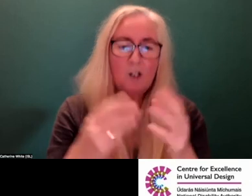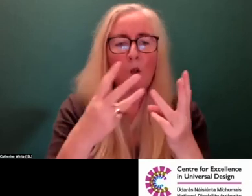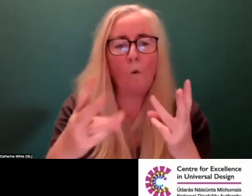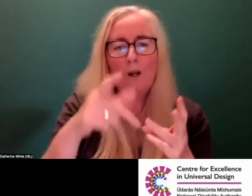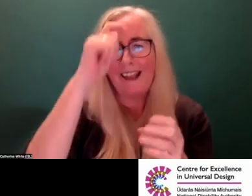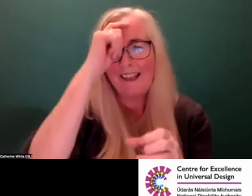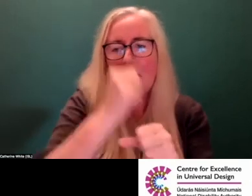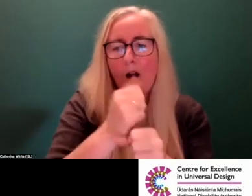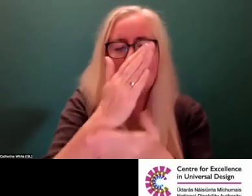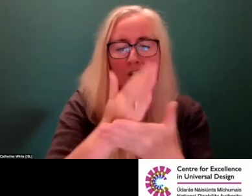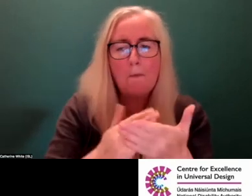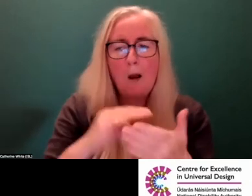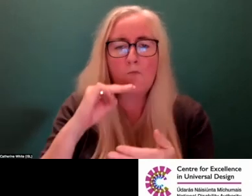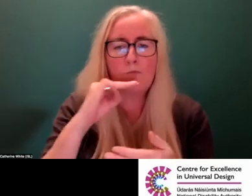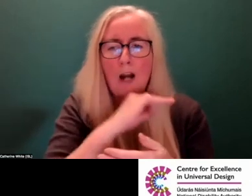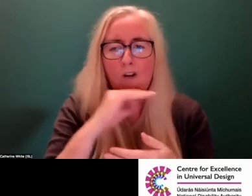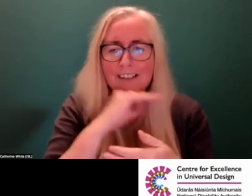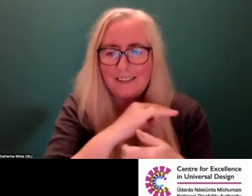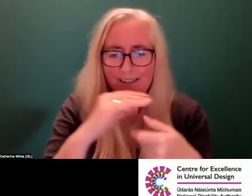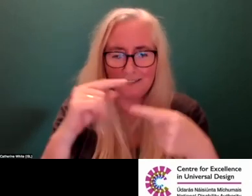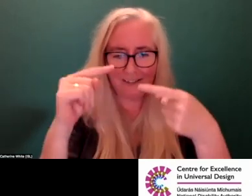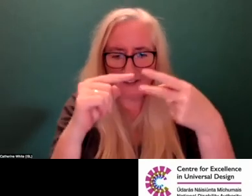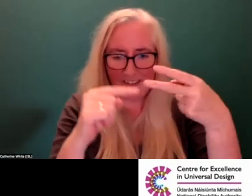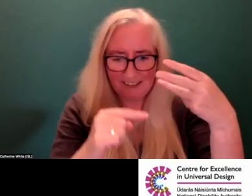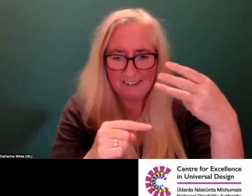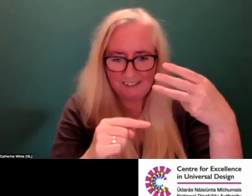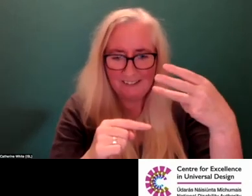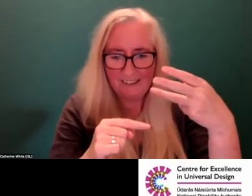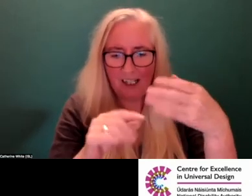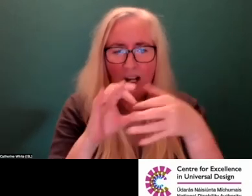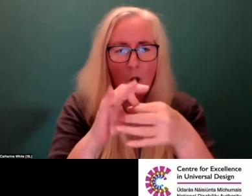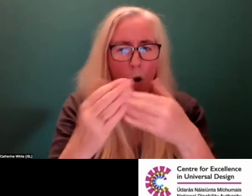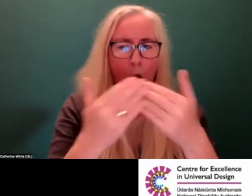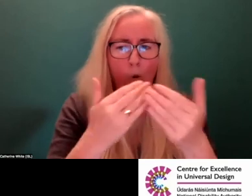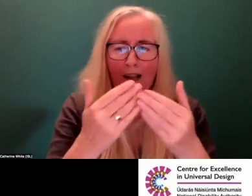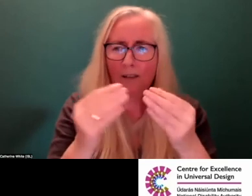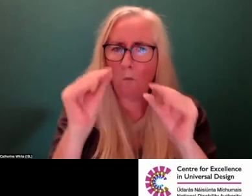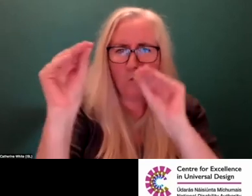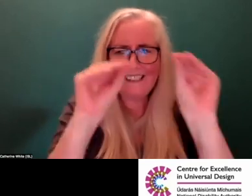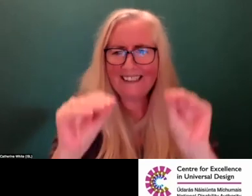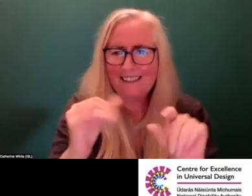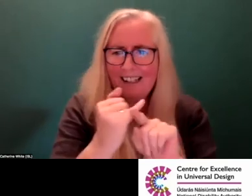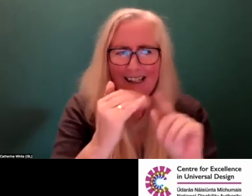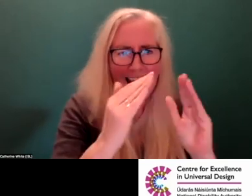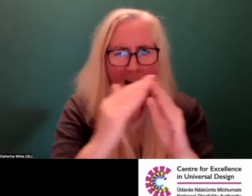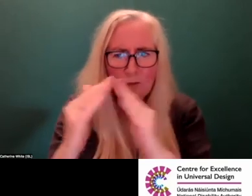I suppose some of the priorities that we tackle when we have to do our trading off around, you know, what do we put into our housing and what don't